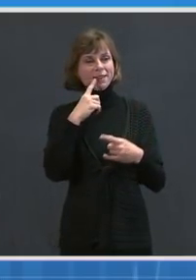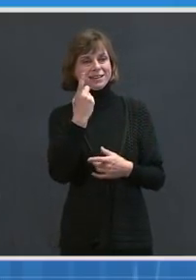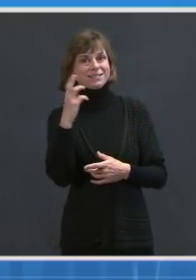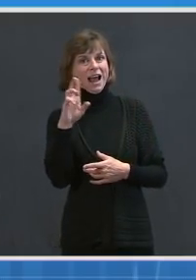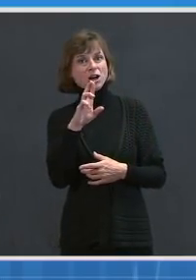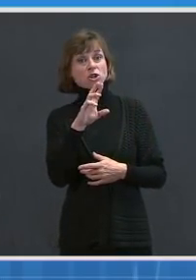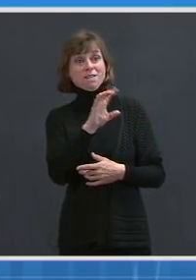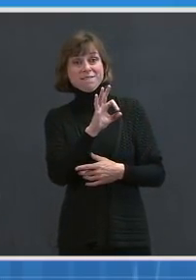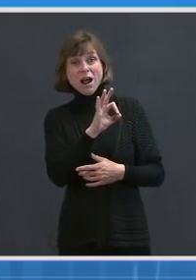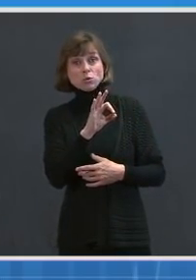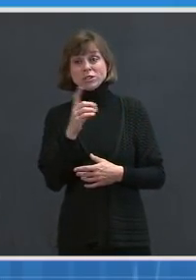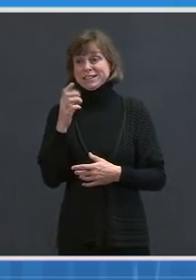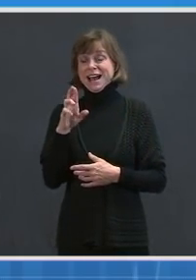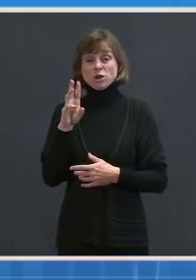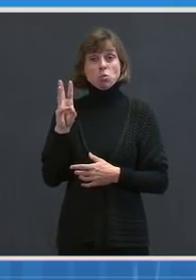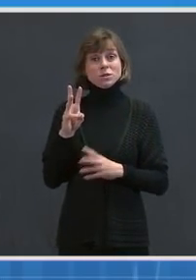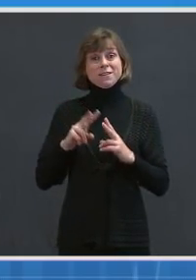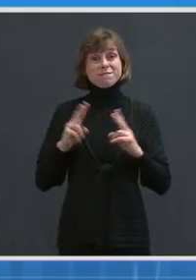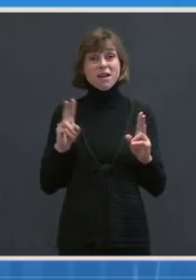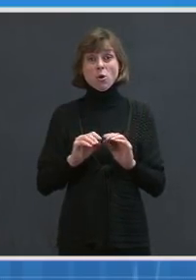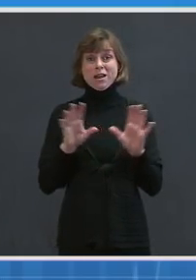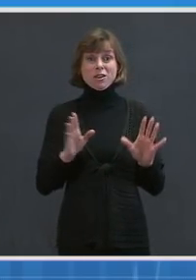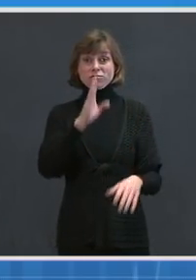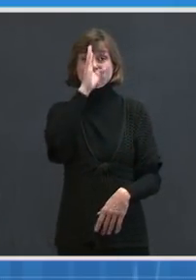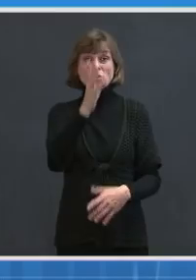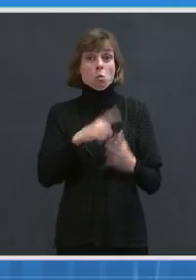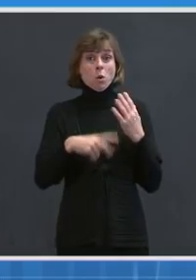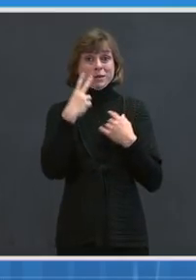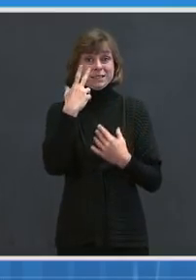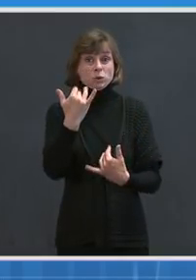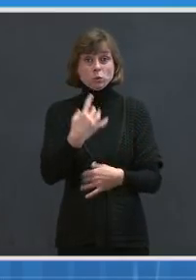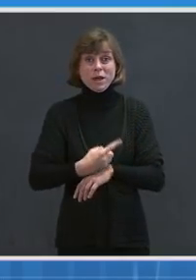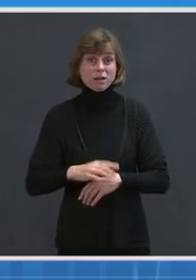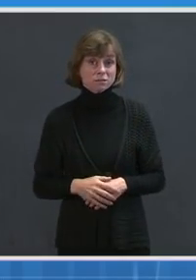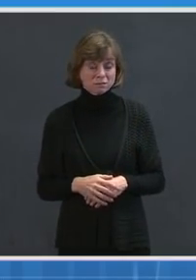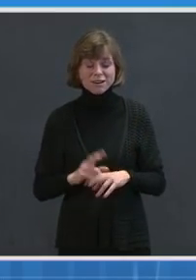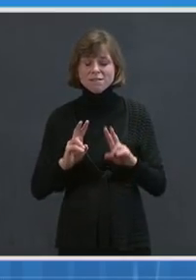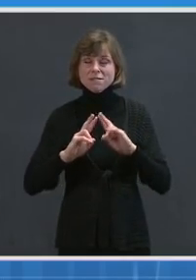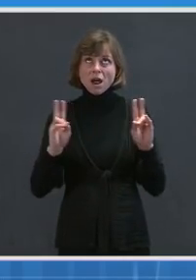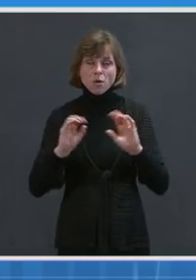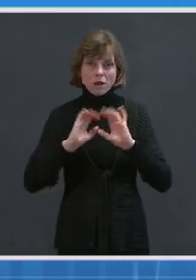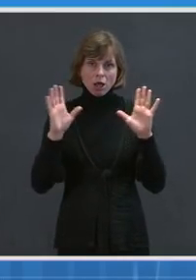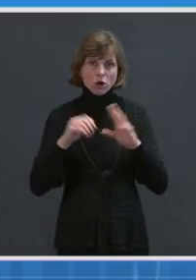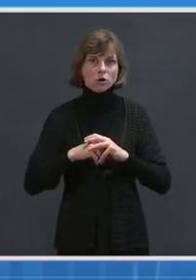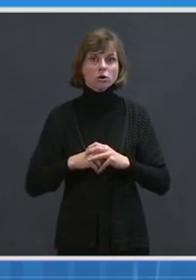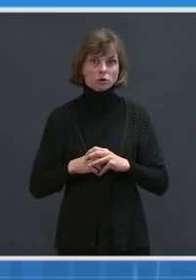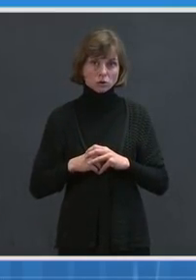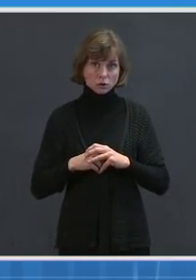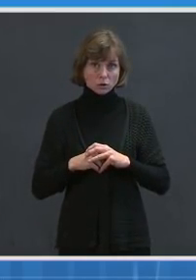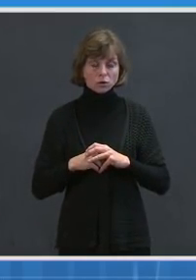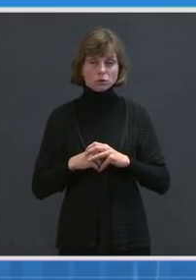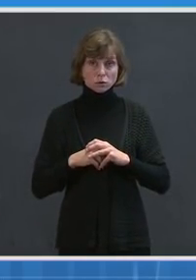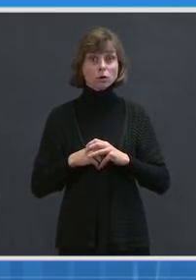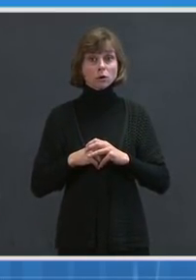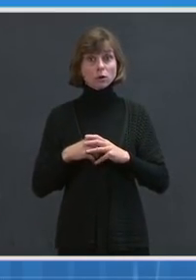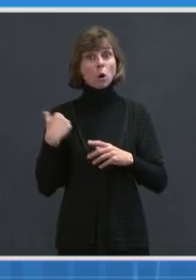have been very clear about what we're seeing today. Very clear. We -- and so we -- we have to be straight with the public.